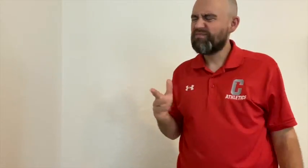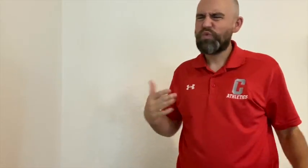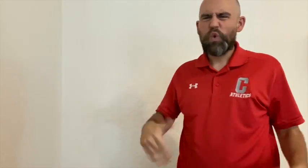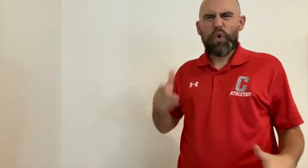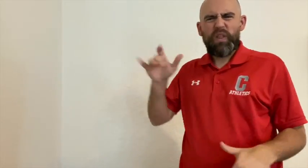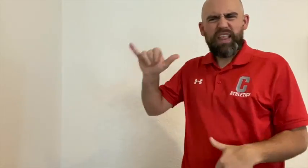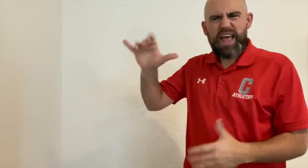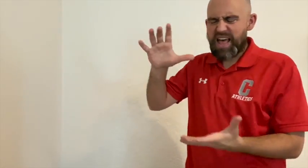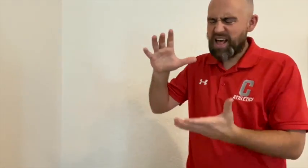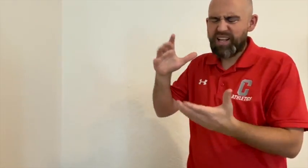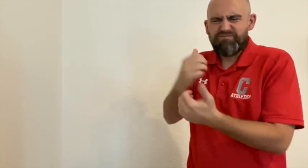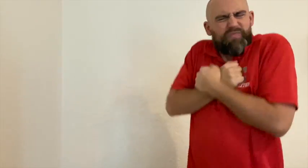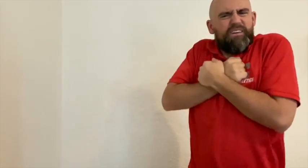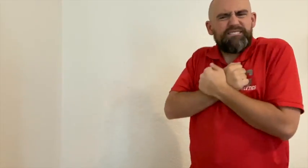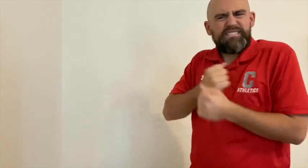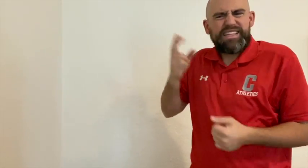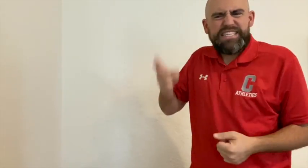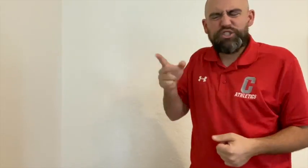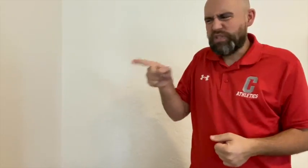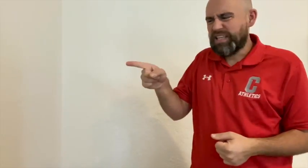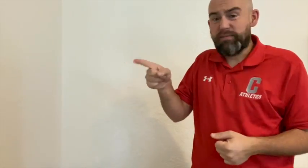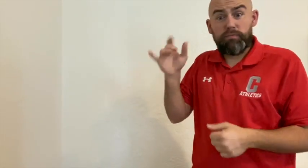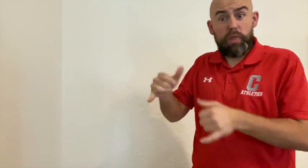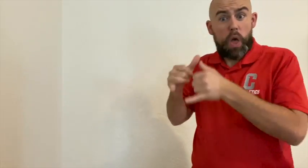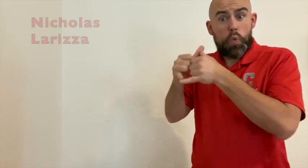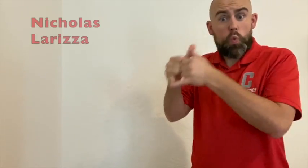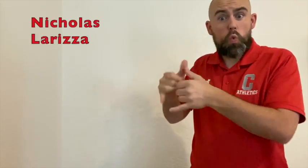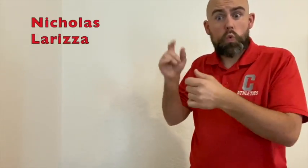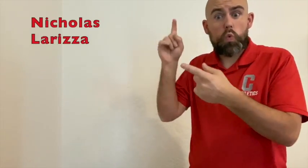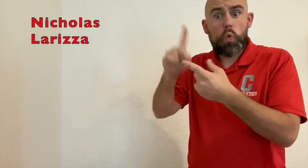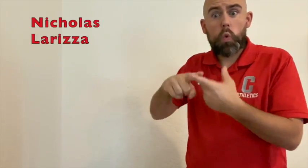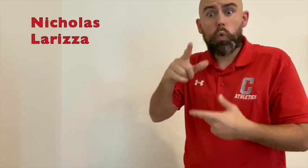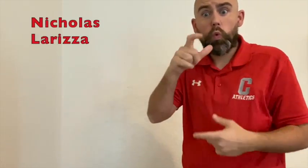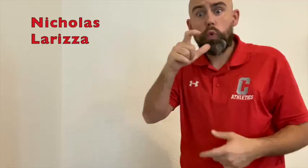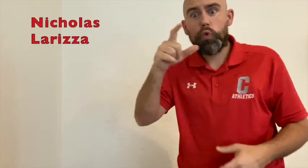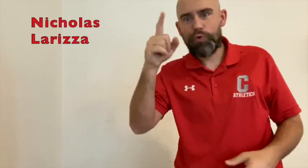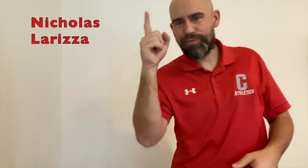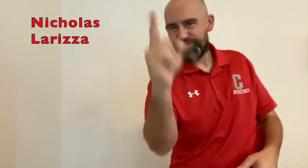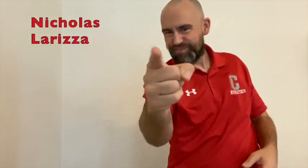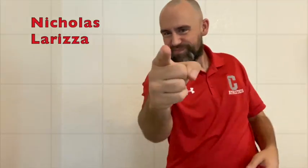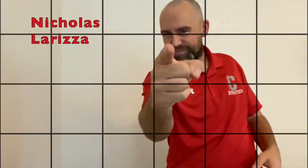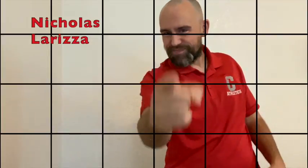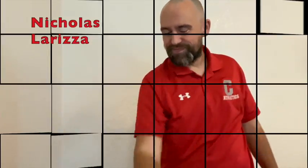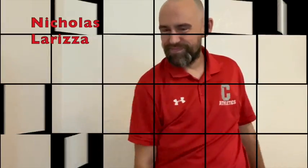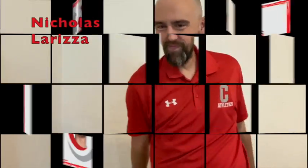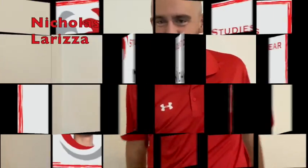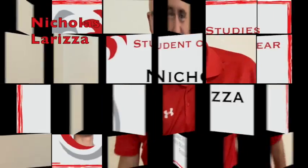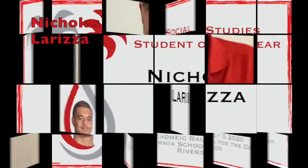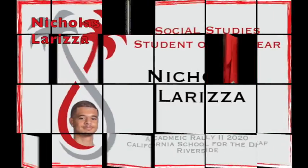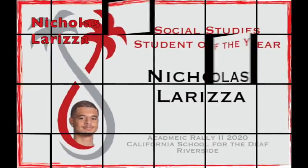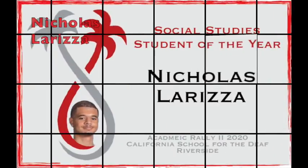questions about history, I mean they have just. A love for history student is.